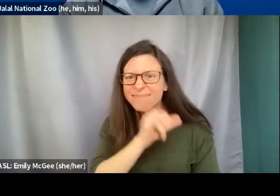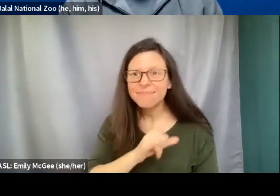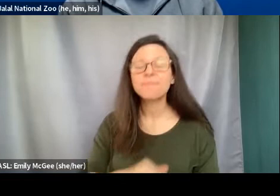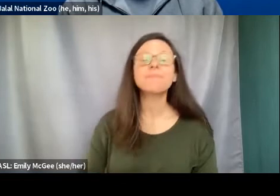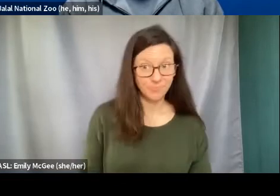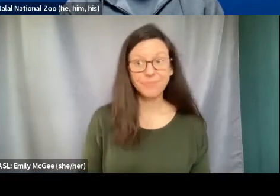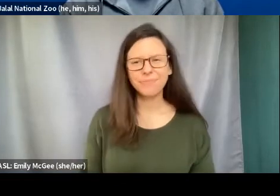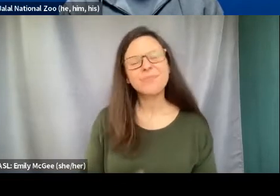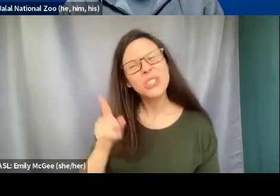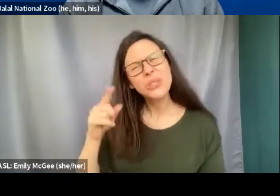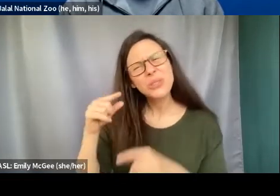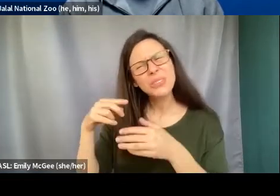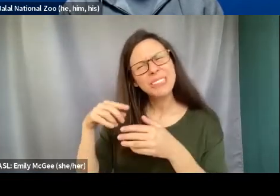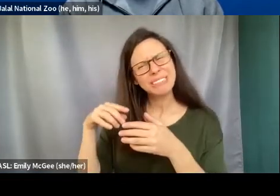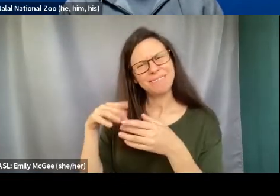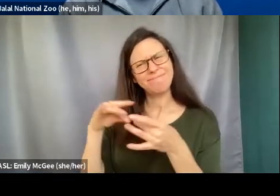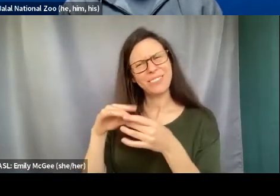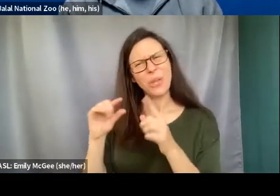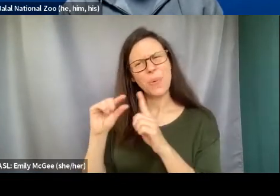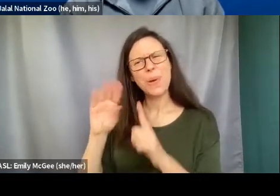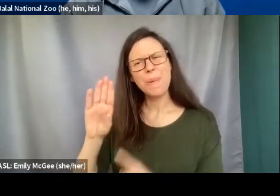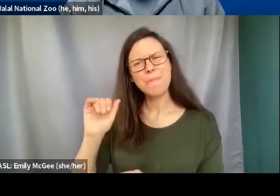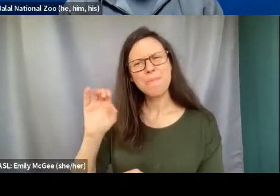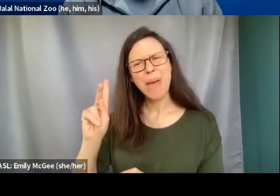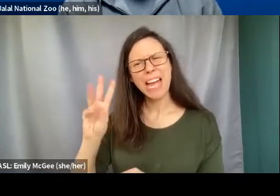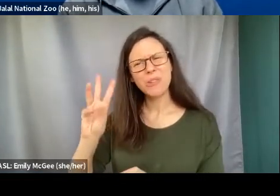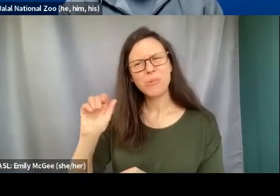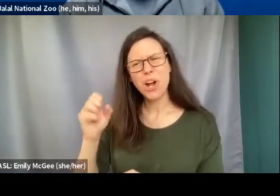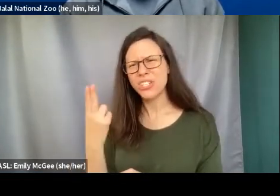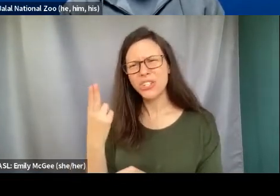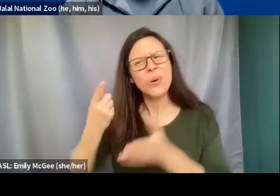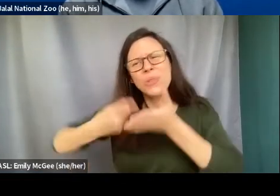word "backwash" a couple times. Can you just break down what it means when you say the word backwash?